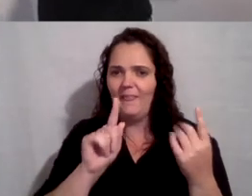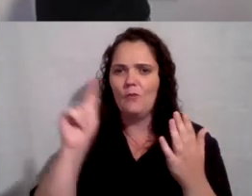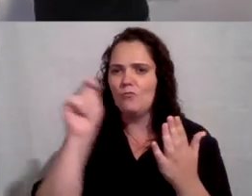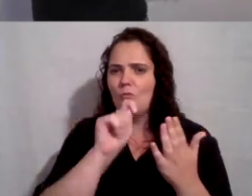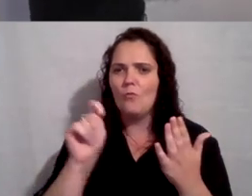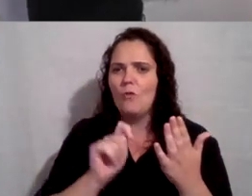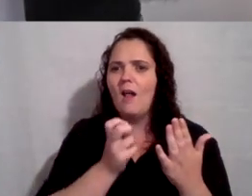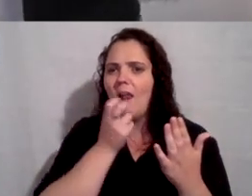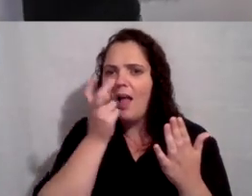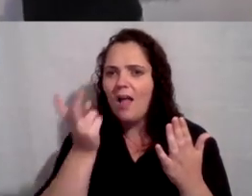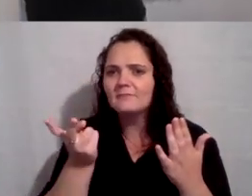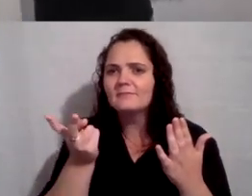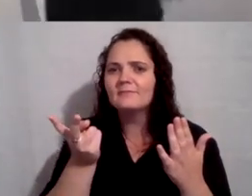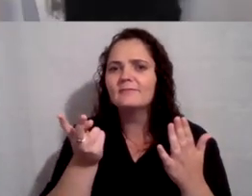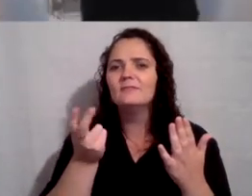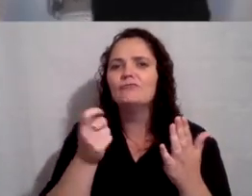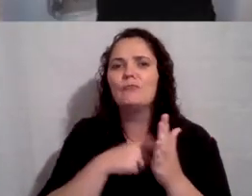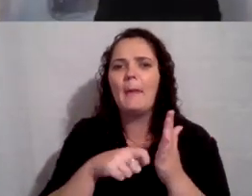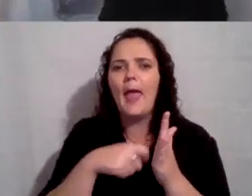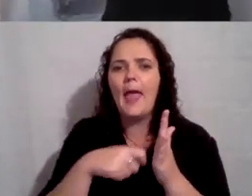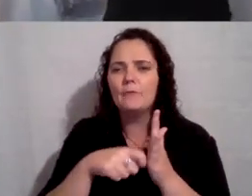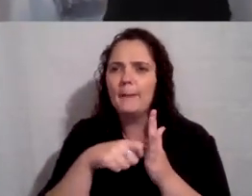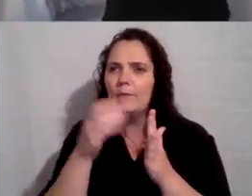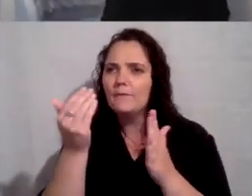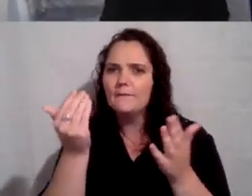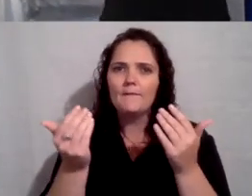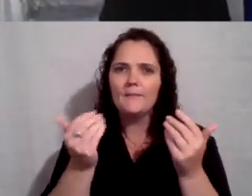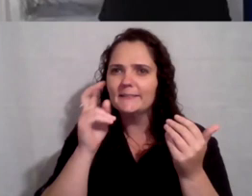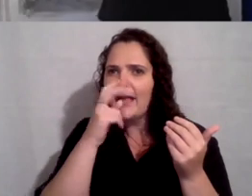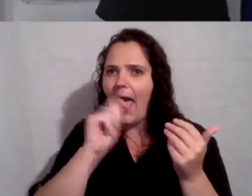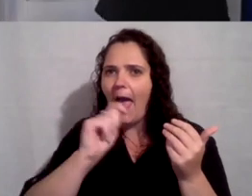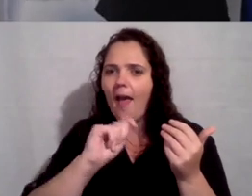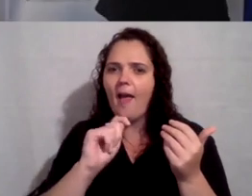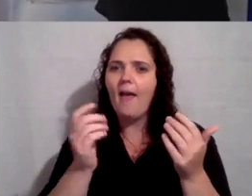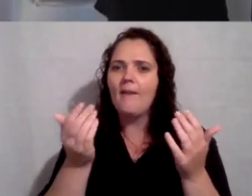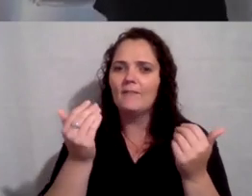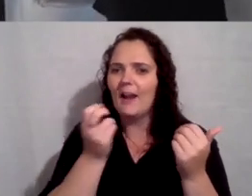and drawing the contour with the eraser and then working back into it with your light in your dark.